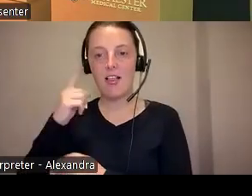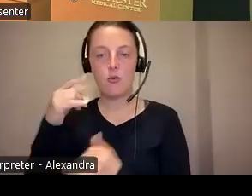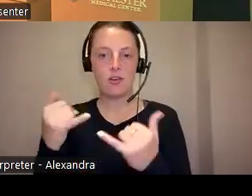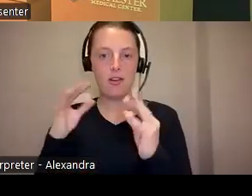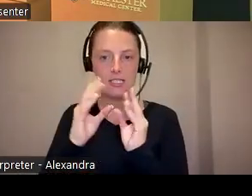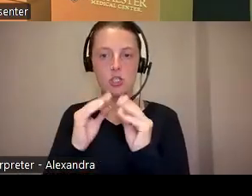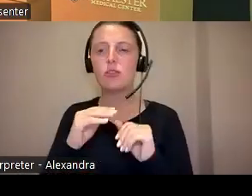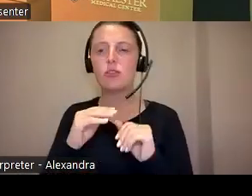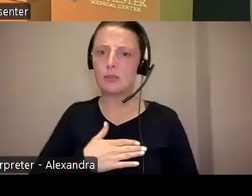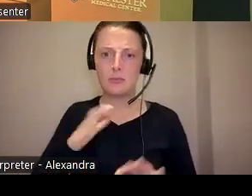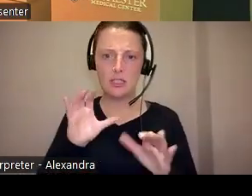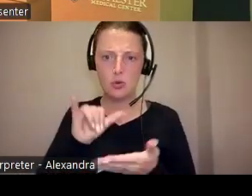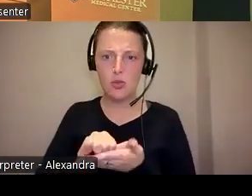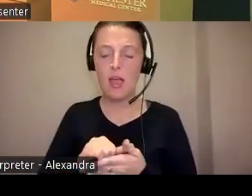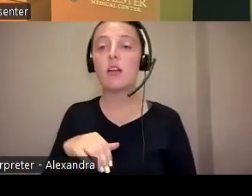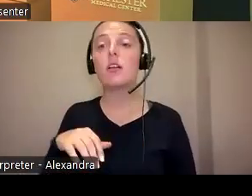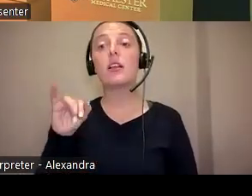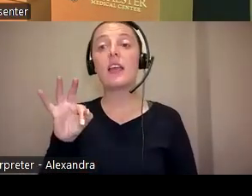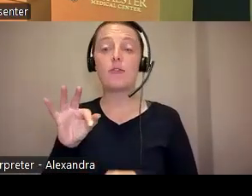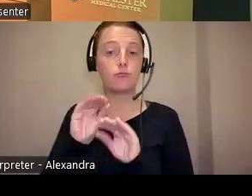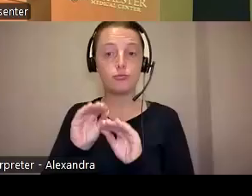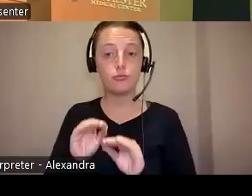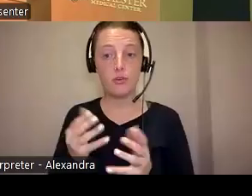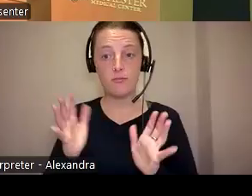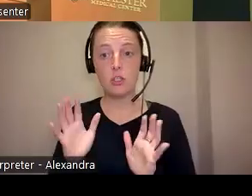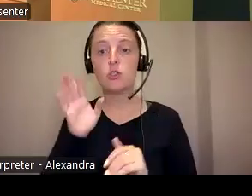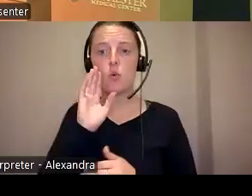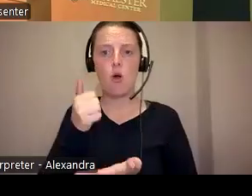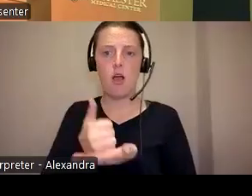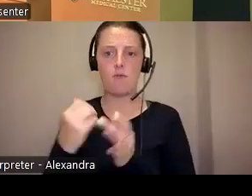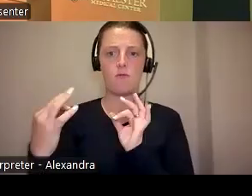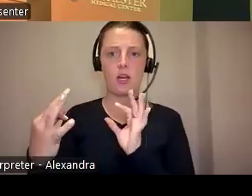it gives us important feedback about the speakers and the series and today's talk. We do share that